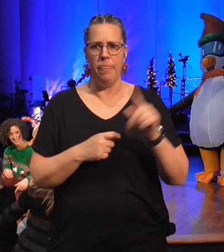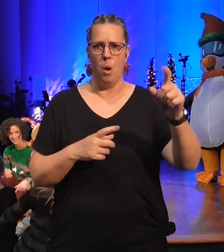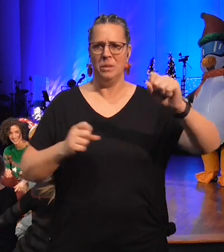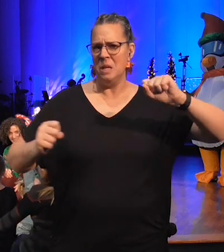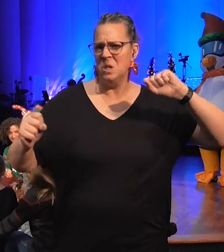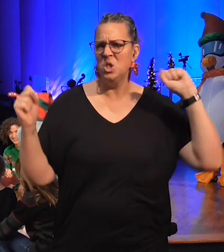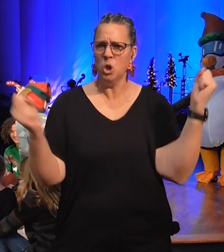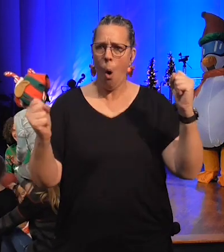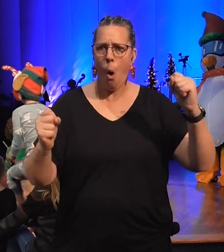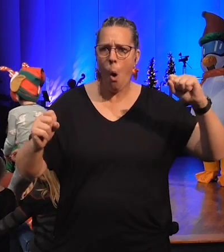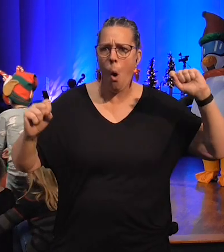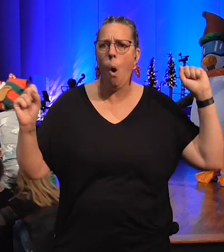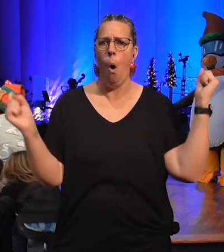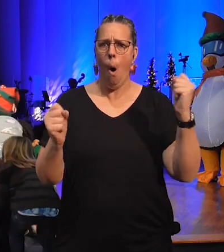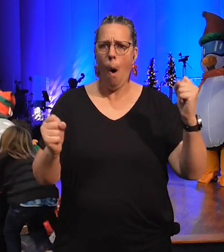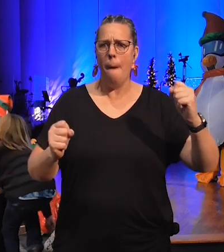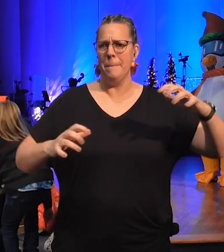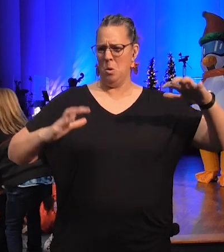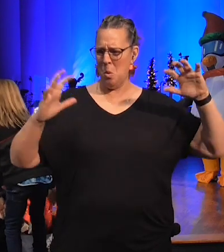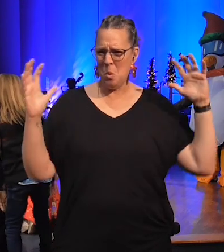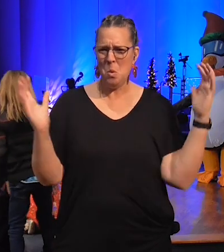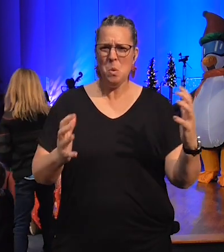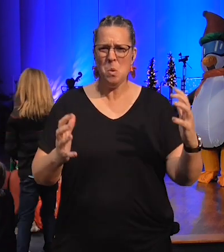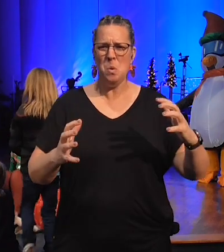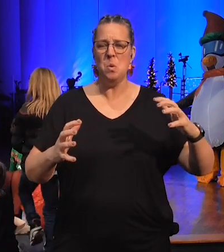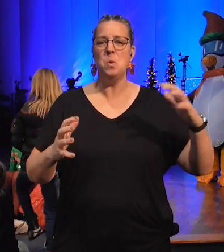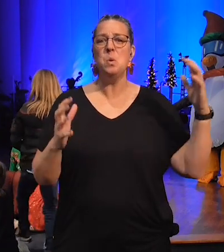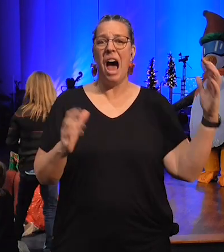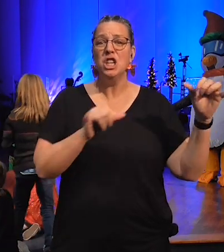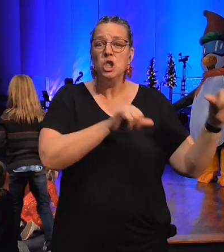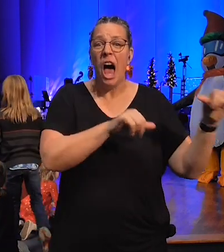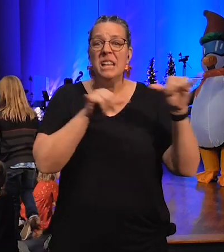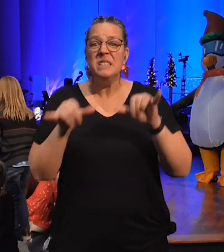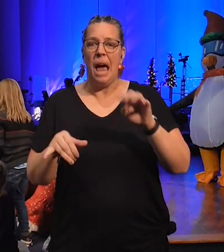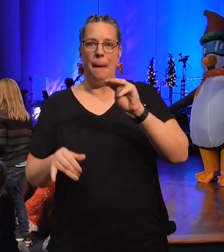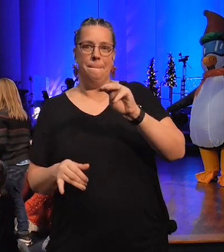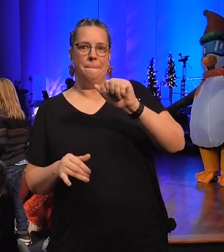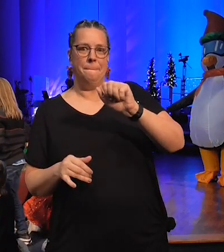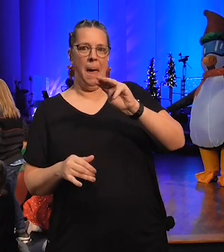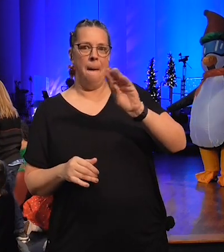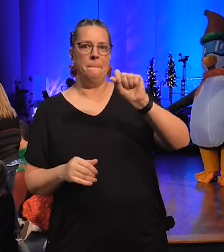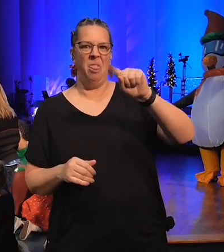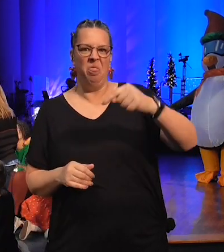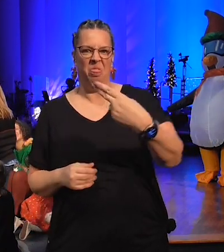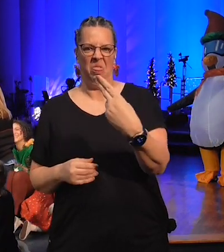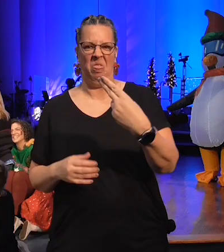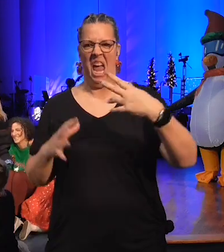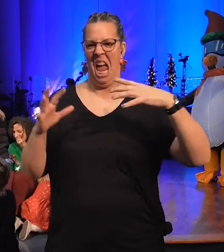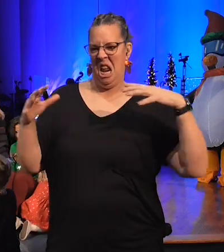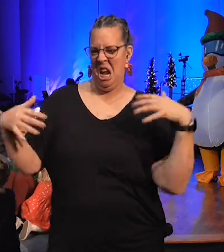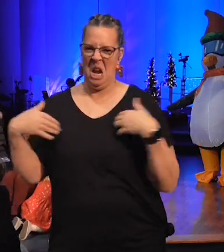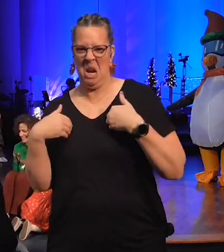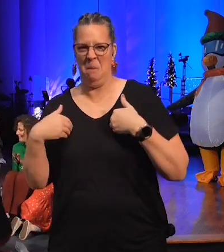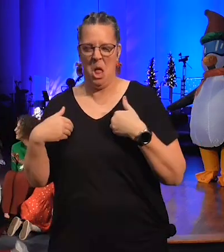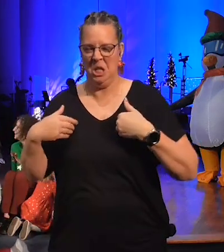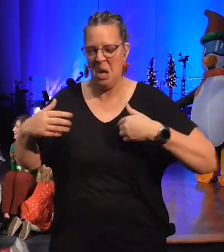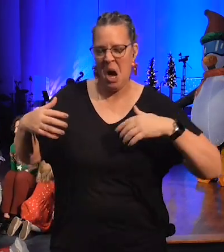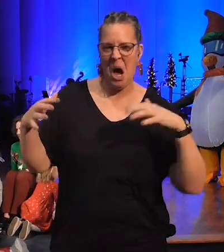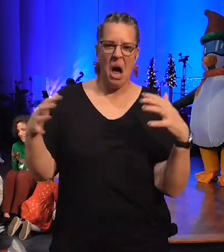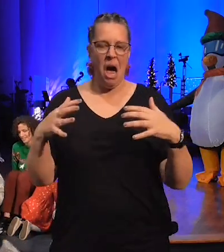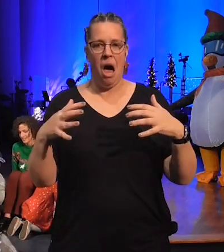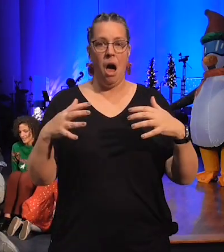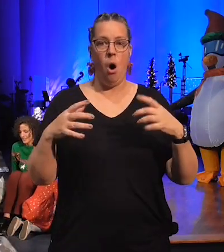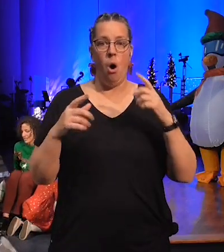long but one night there was a storm that blew as hard as a herd of mammoths and froze the wind